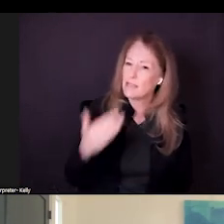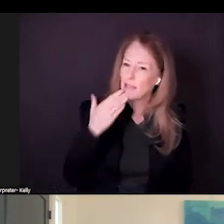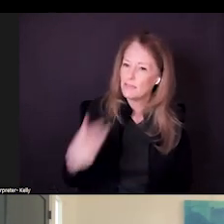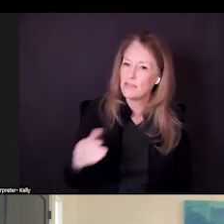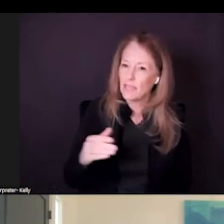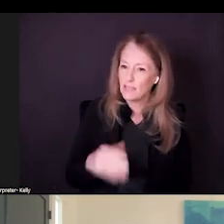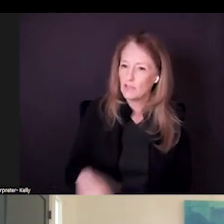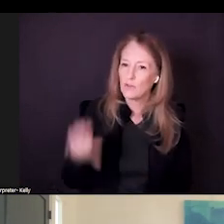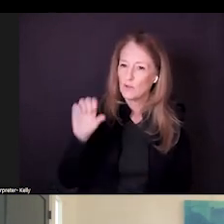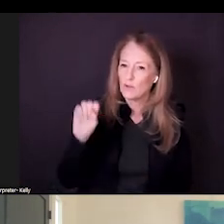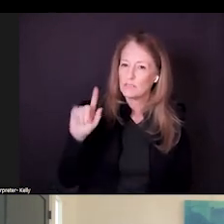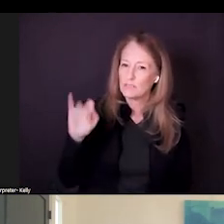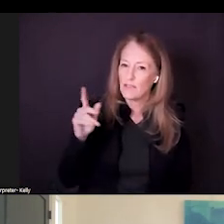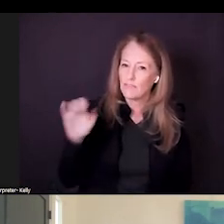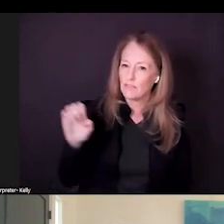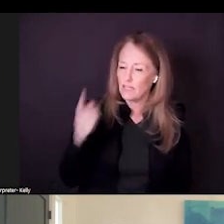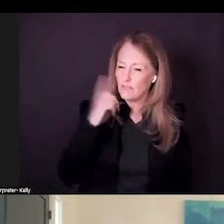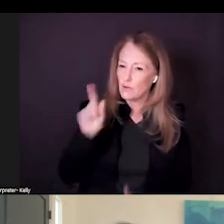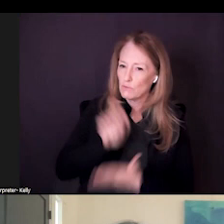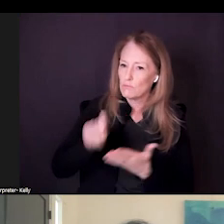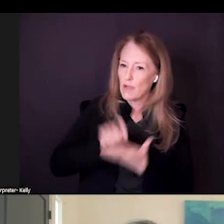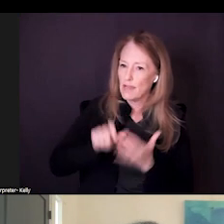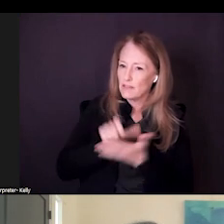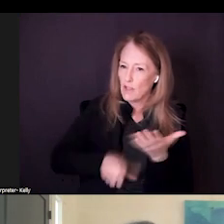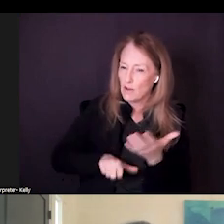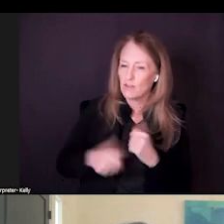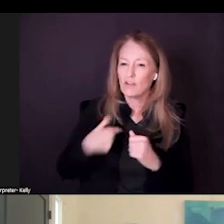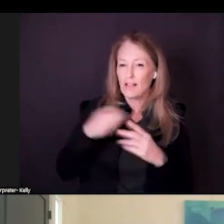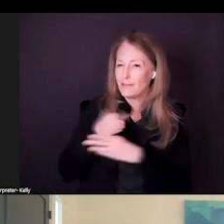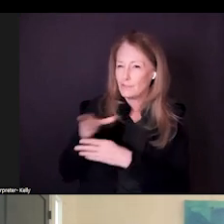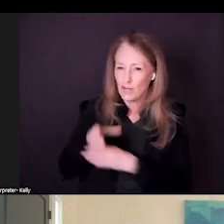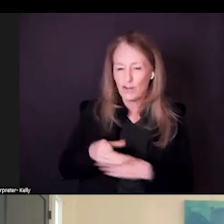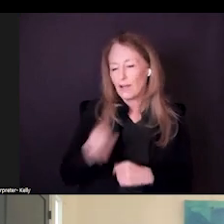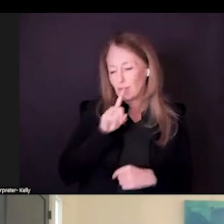IT WAS BEAUTIFUL. I SHARED IT ALL AROUND. I APPRECIATE IT. DOCK